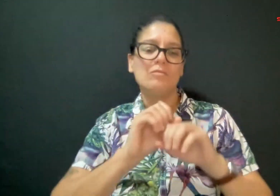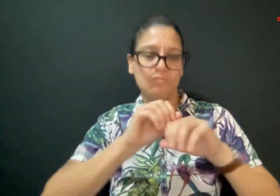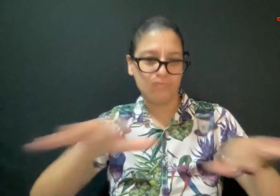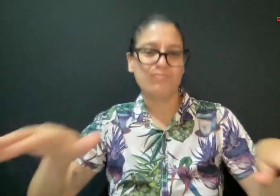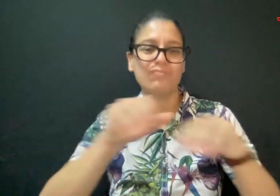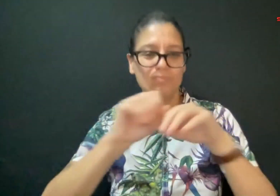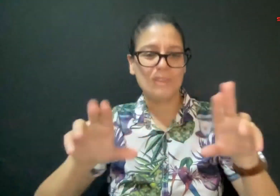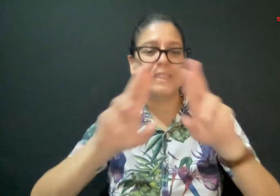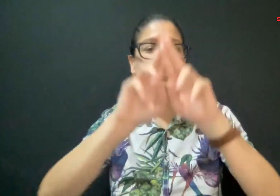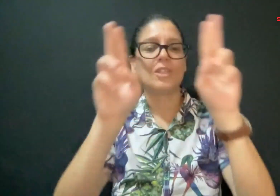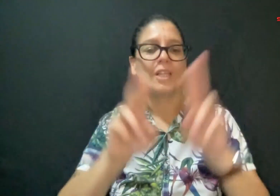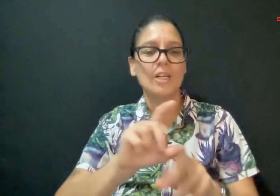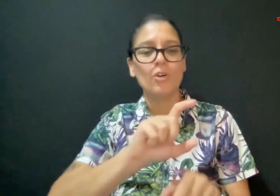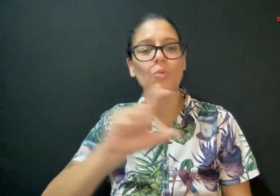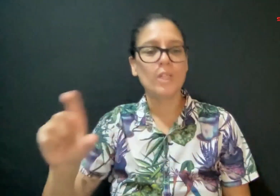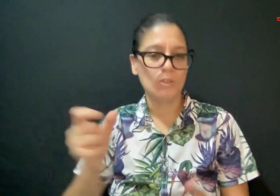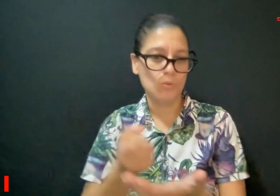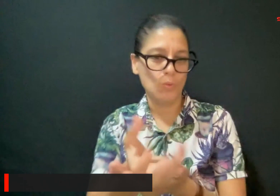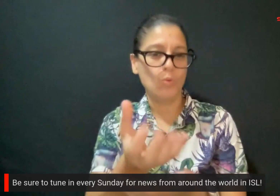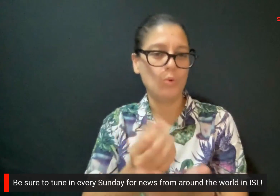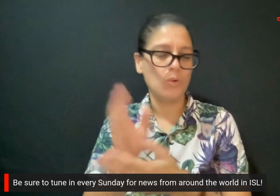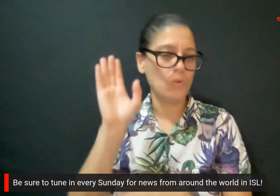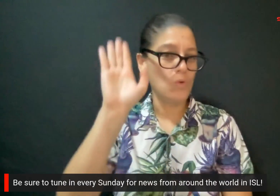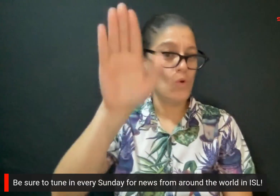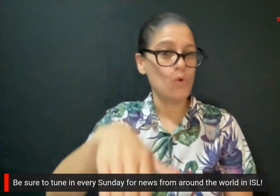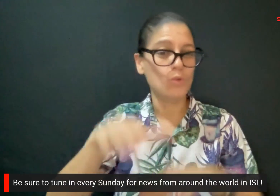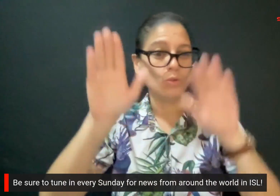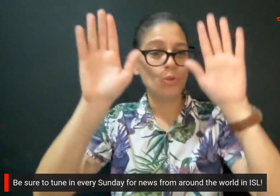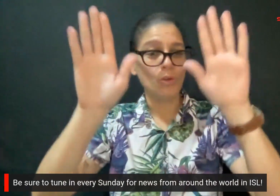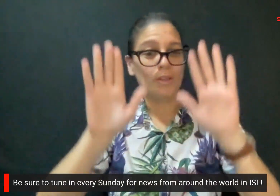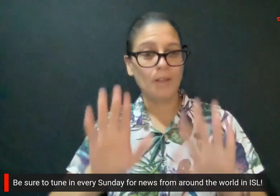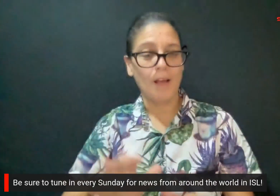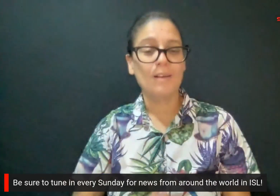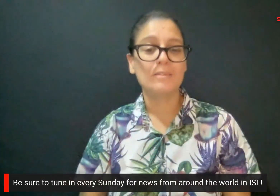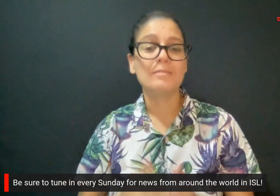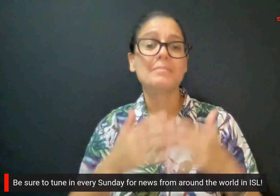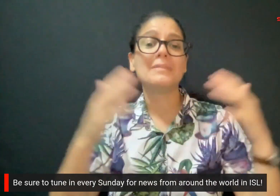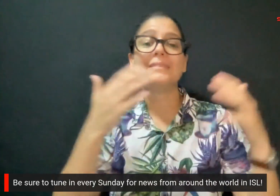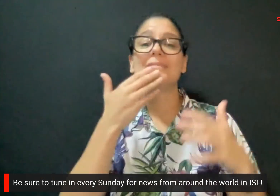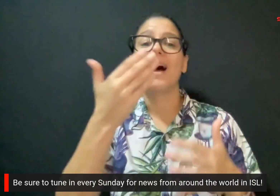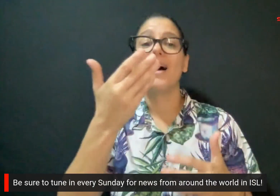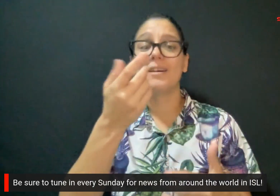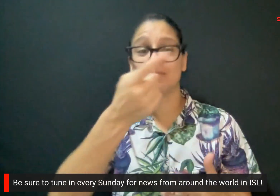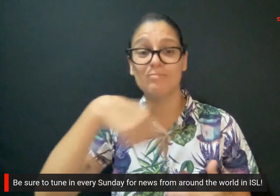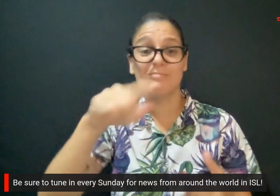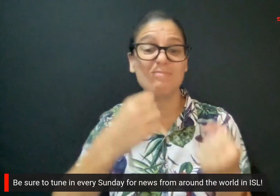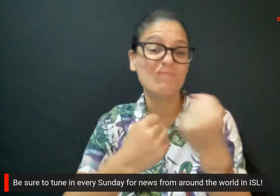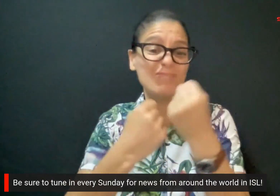Sign1News will be broadcasting international news updates in ISL every Sunday a big thank